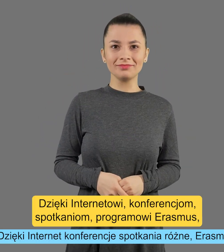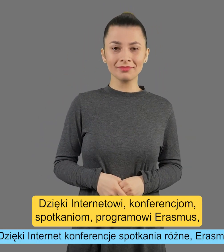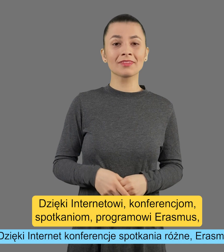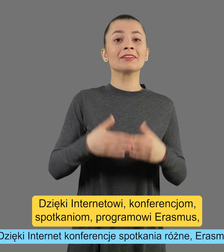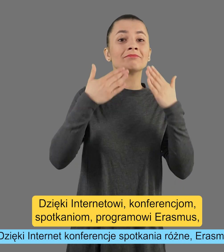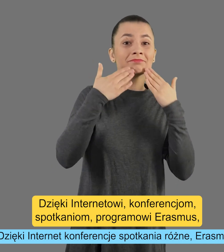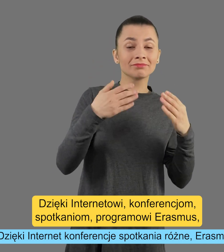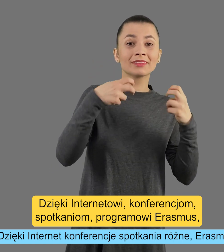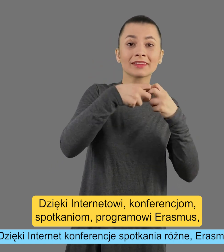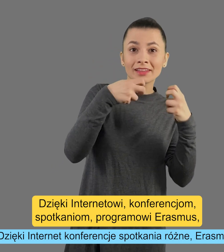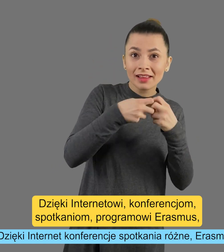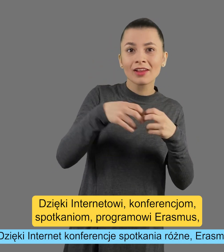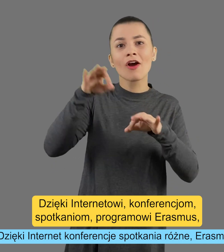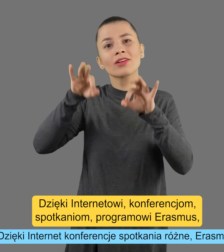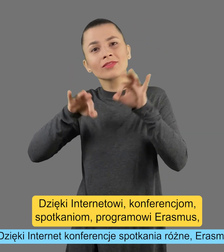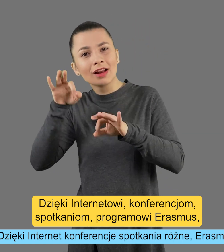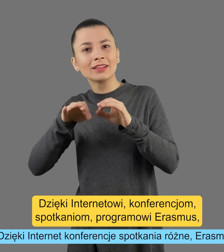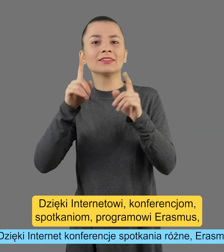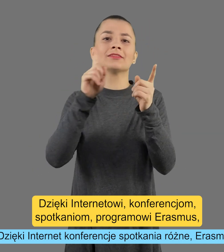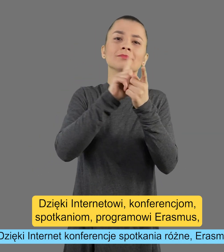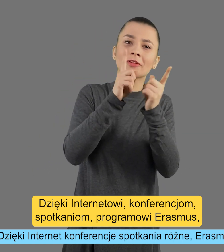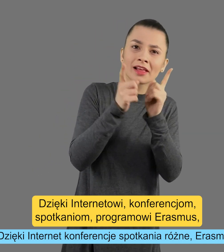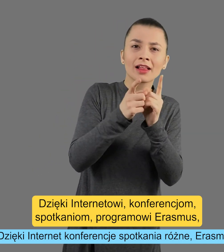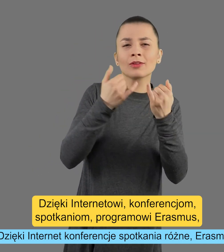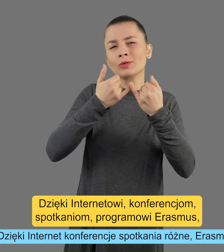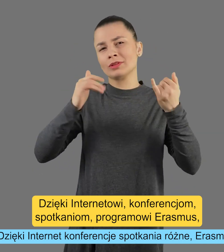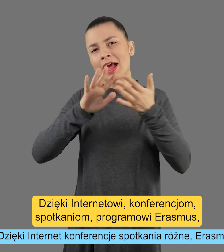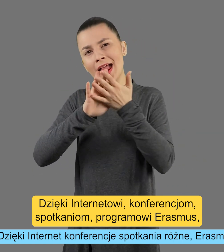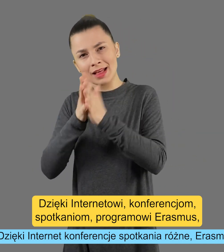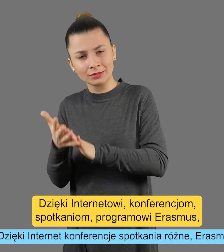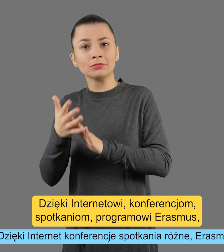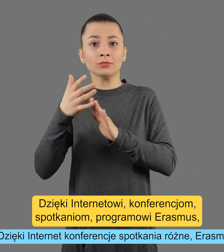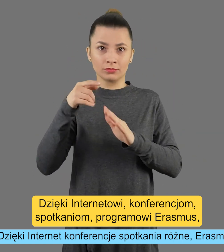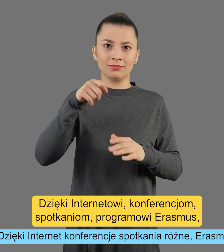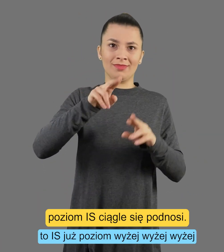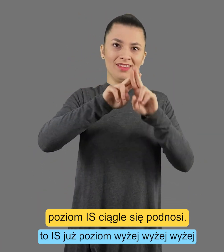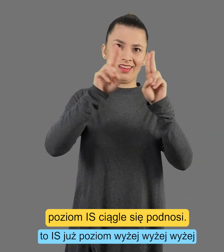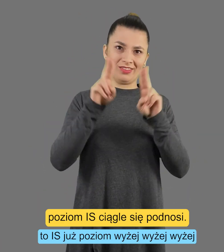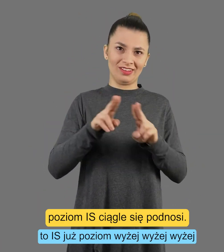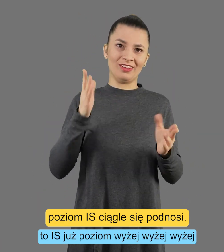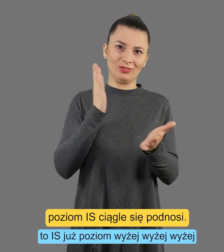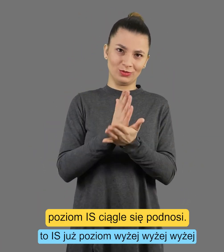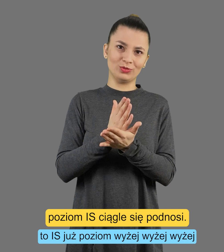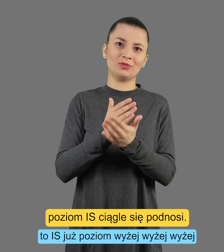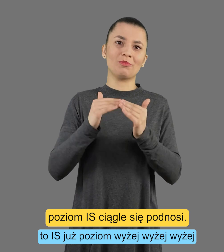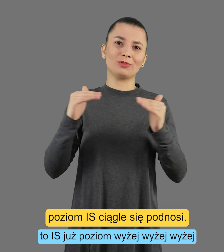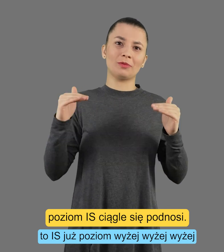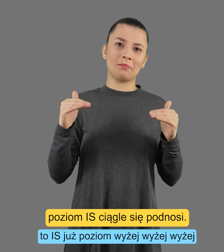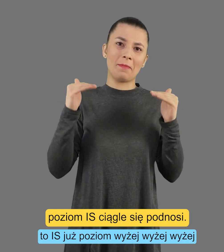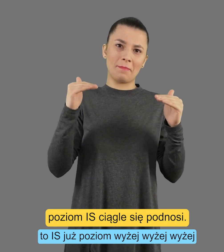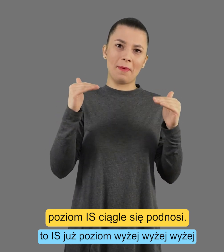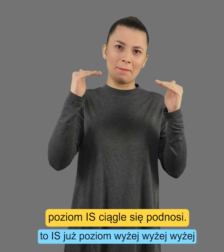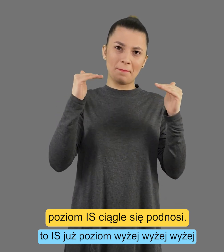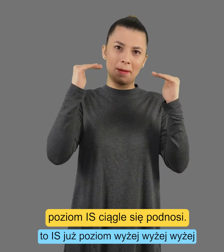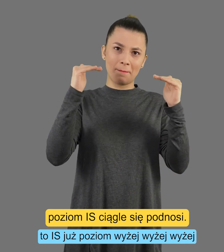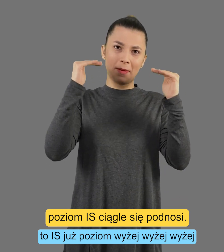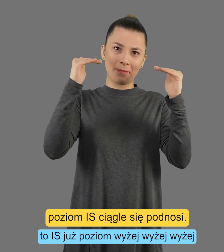Thanks to the Internet, conferences, meetings, the Erasmus program, the level of IS is constantly improving.